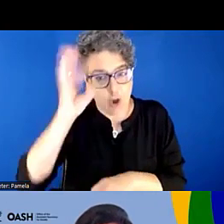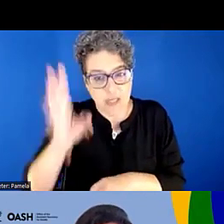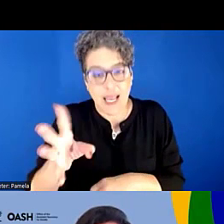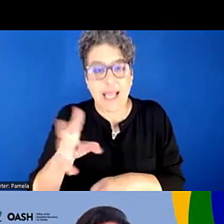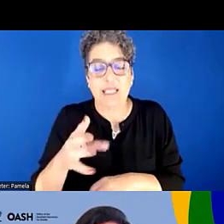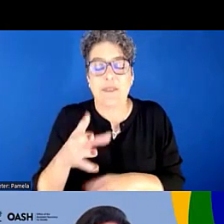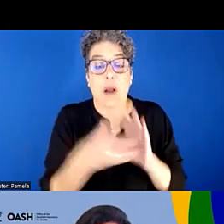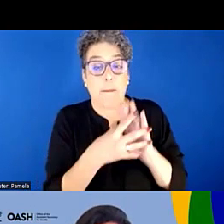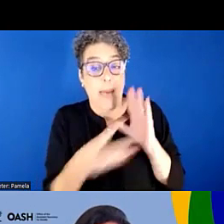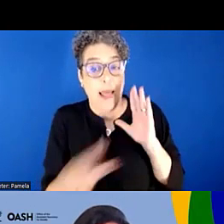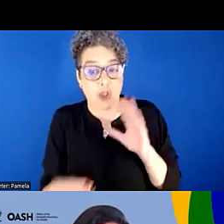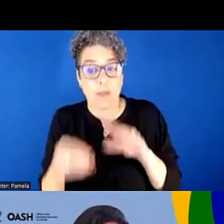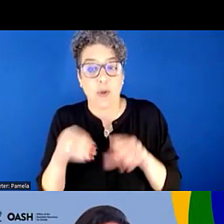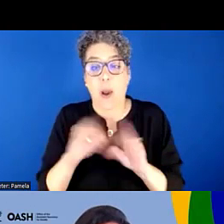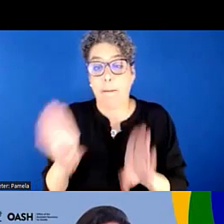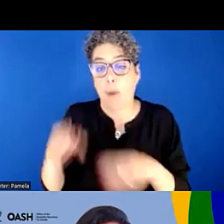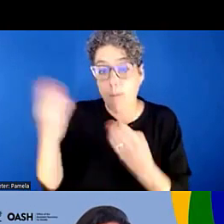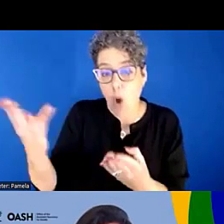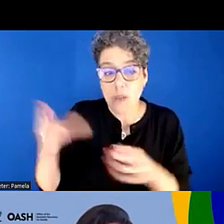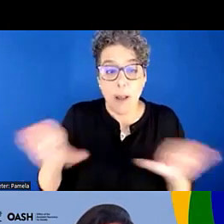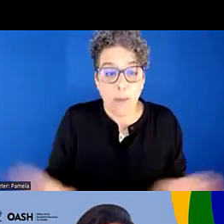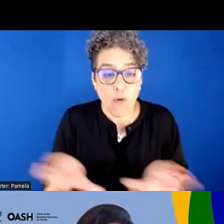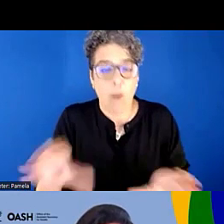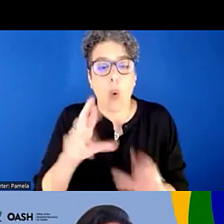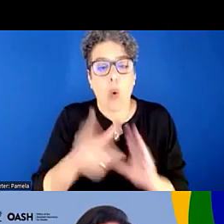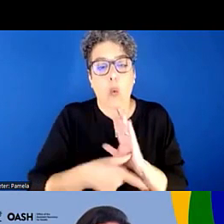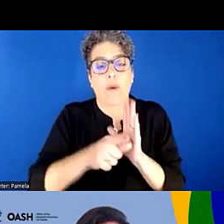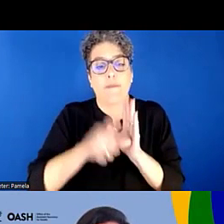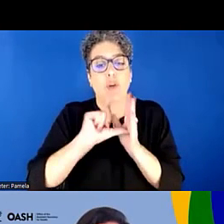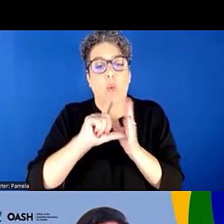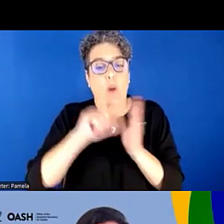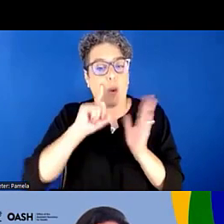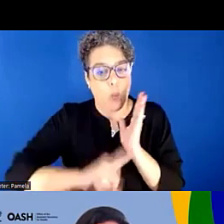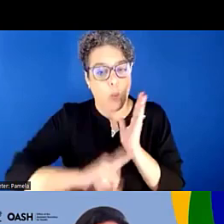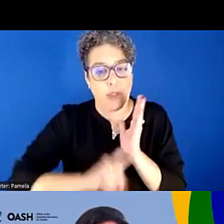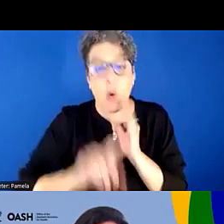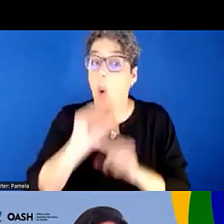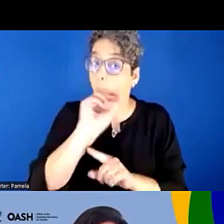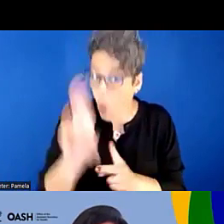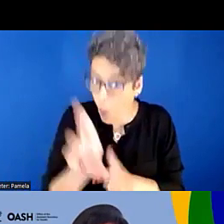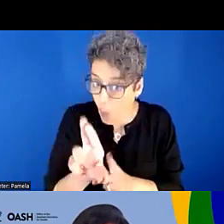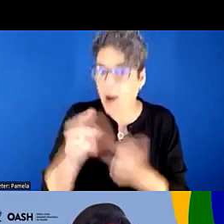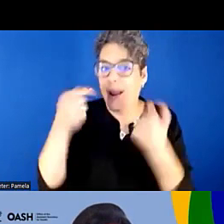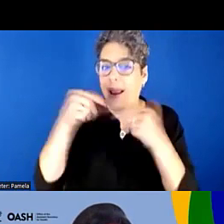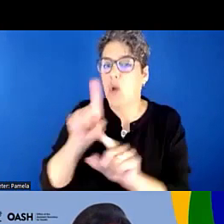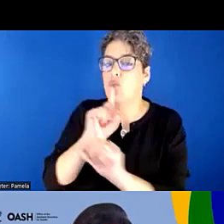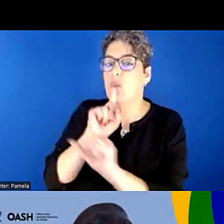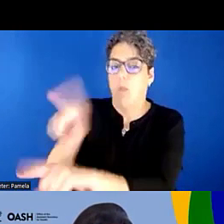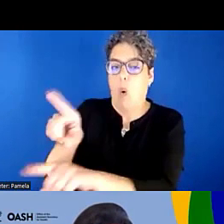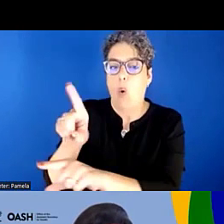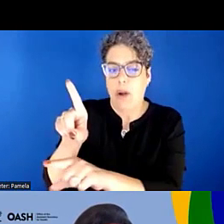in proposing, performing or reviewing research or in reporting research results.